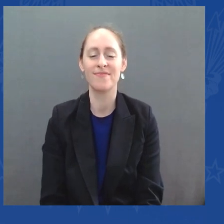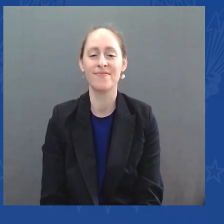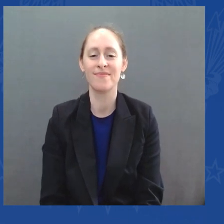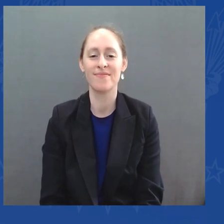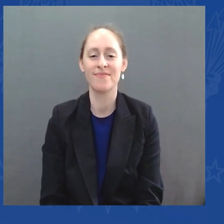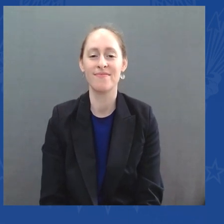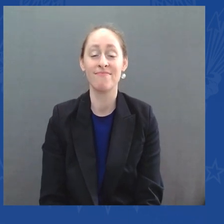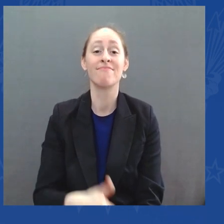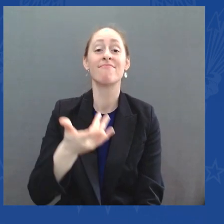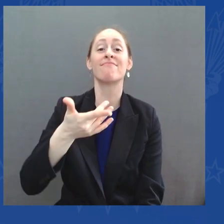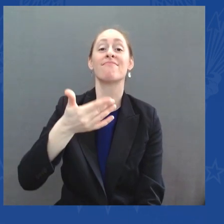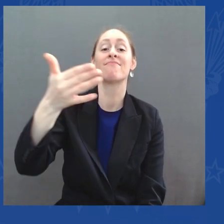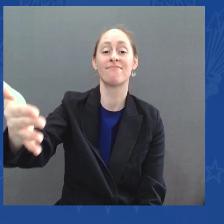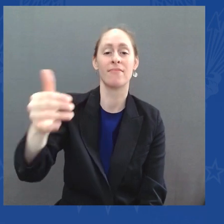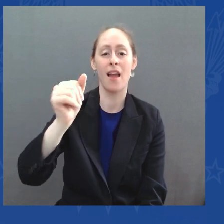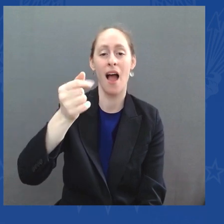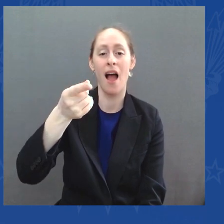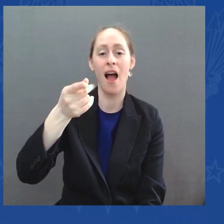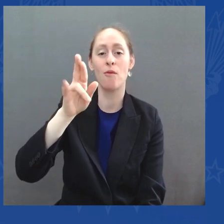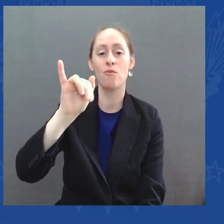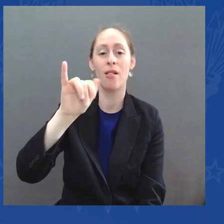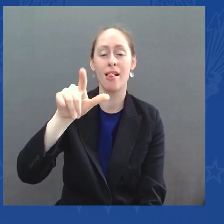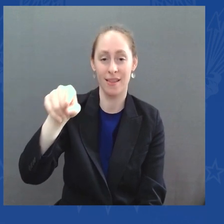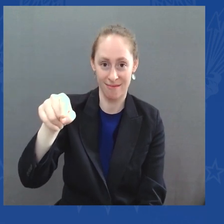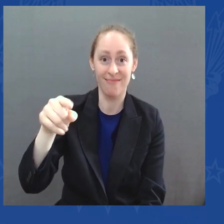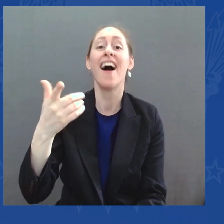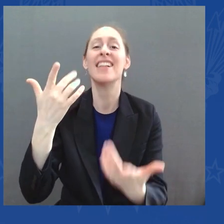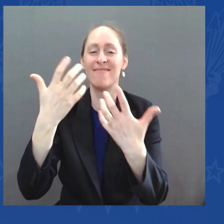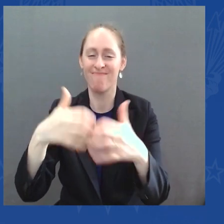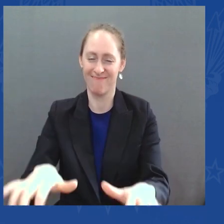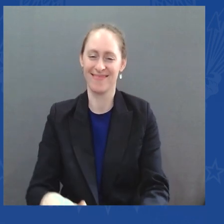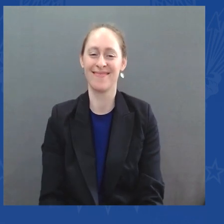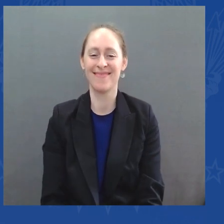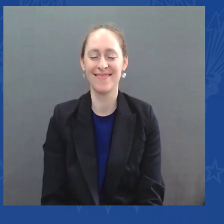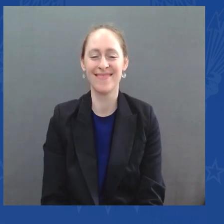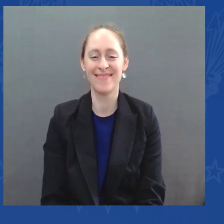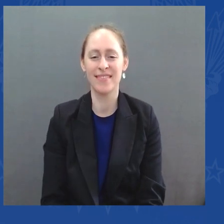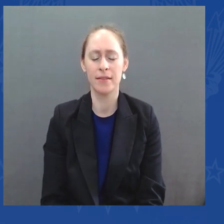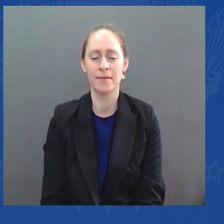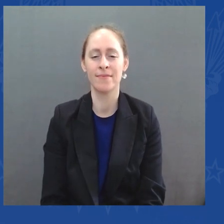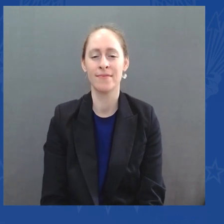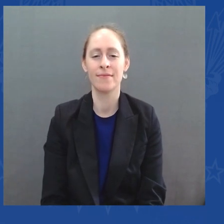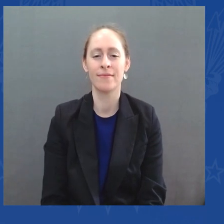and I went to school together. We graduated together, and now we're working and training together.